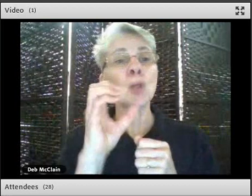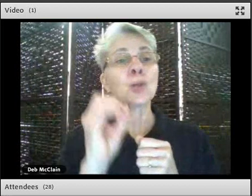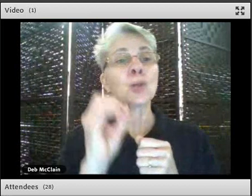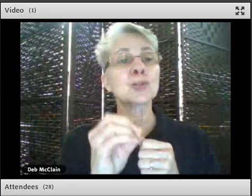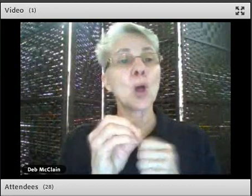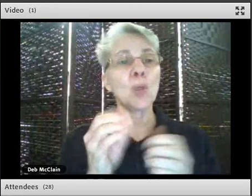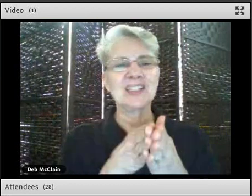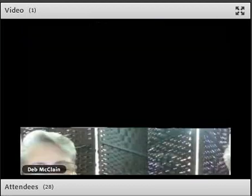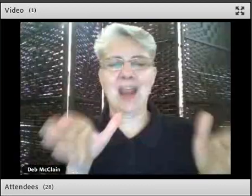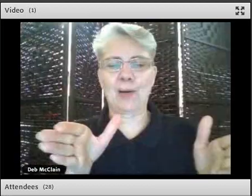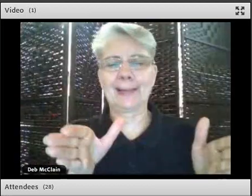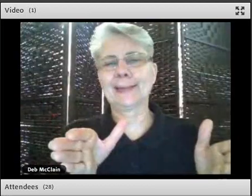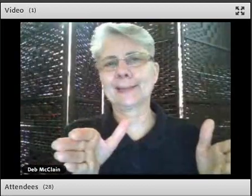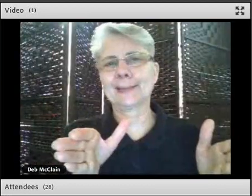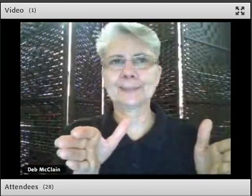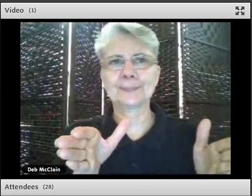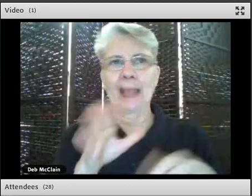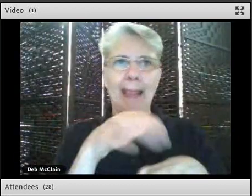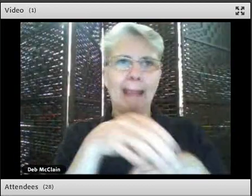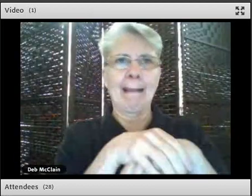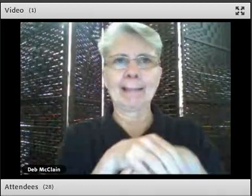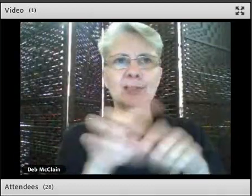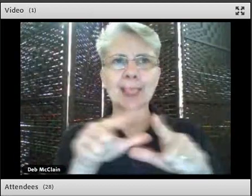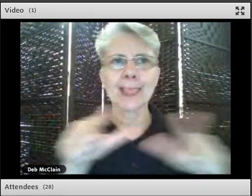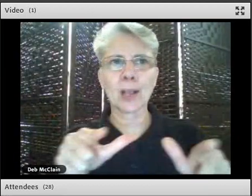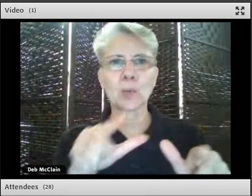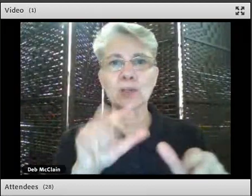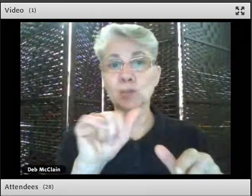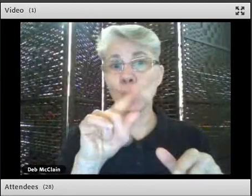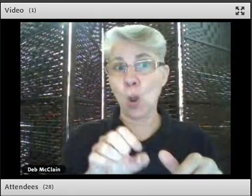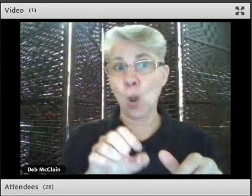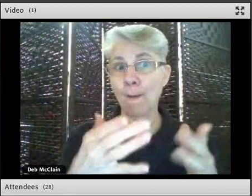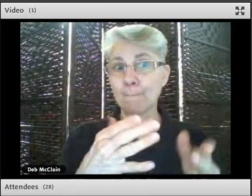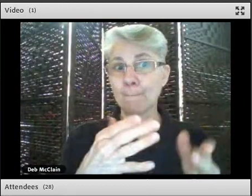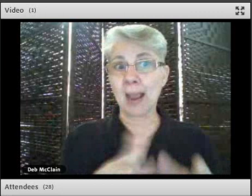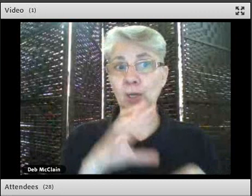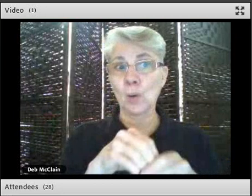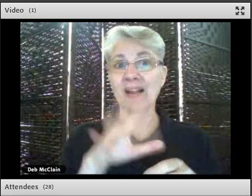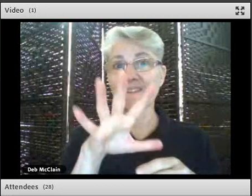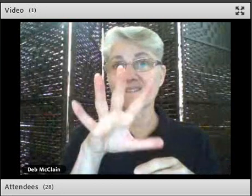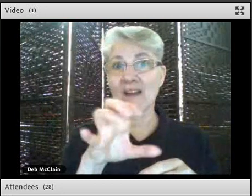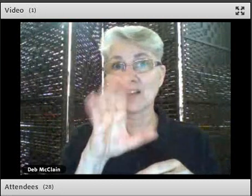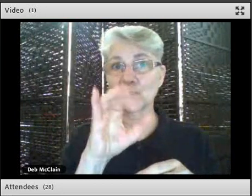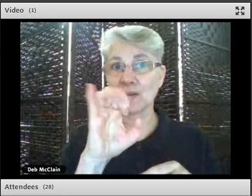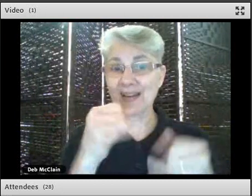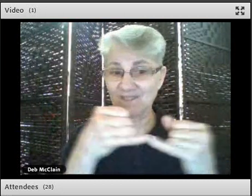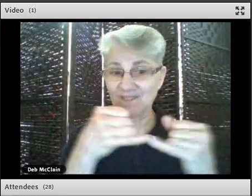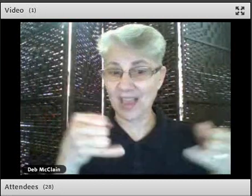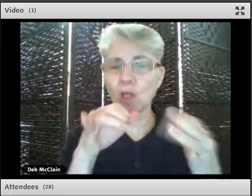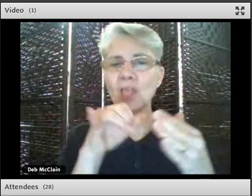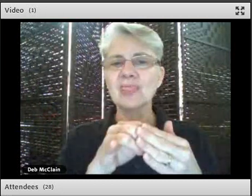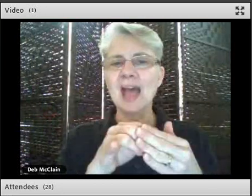that's an unstructured description. You as a human can read it and understand it and know what it applies to.